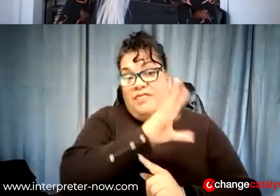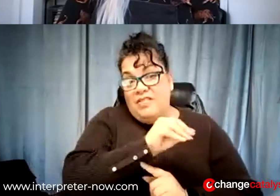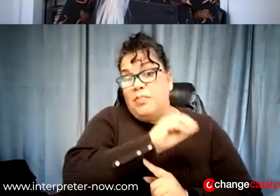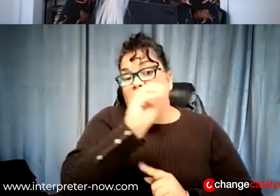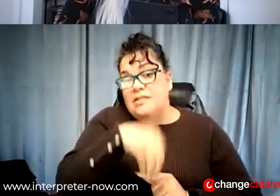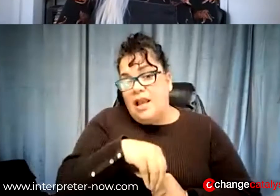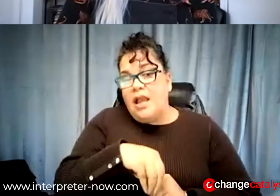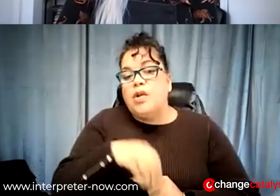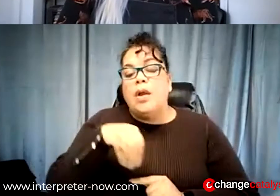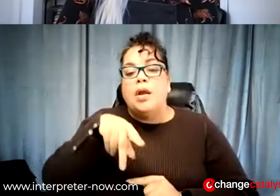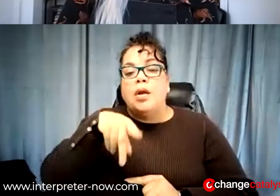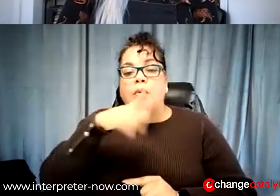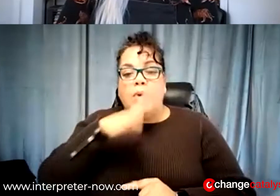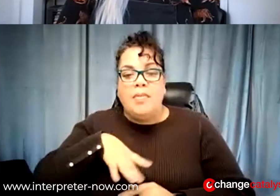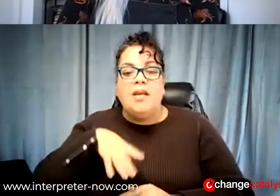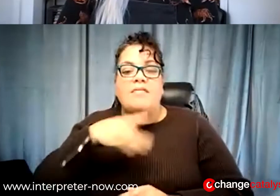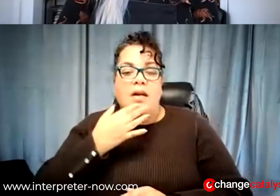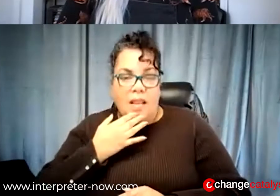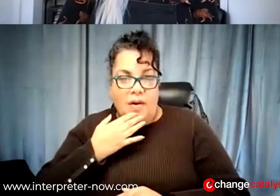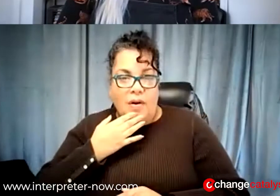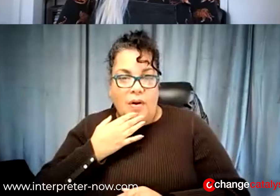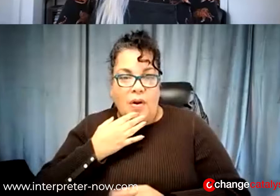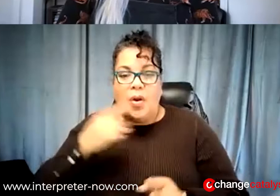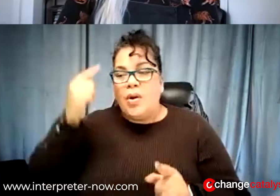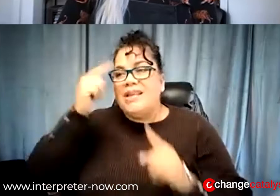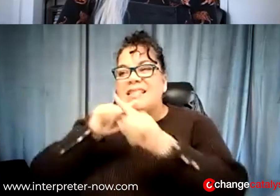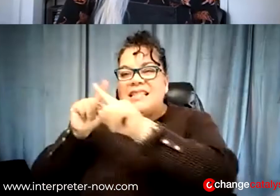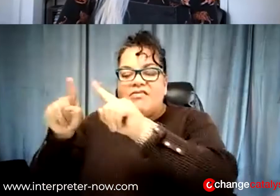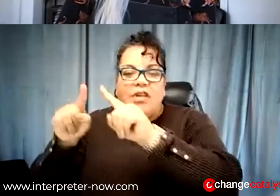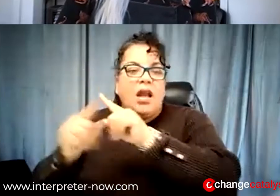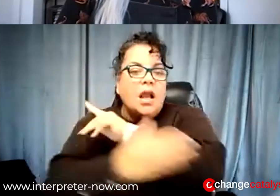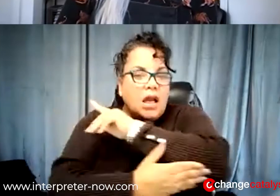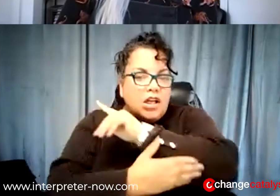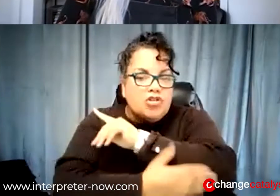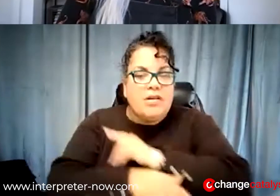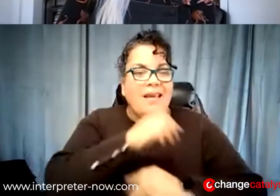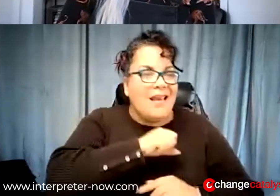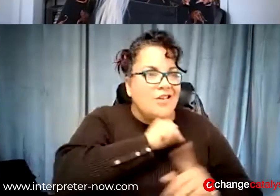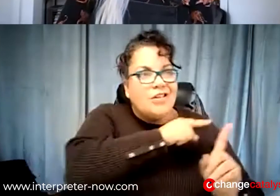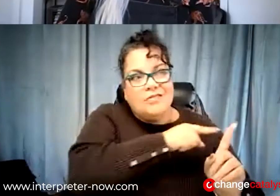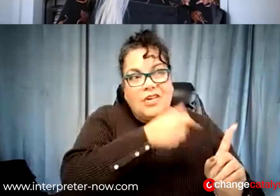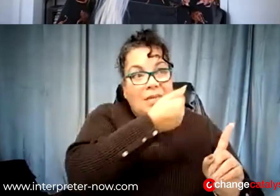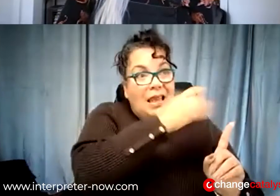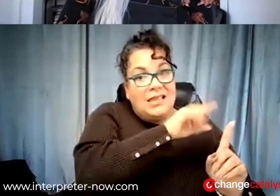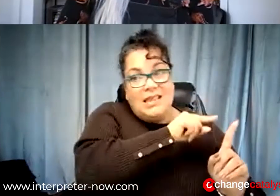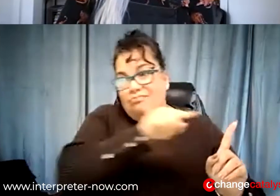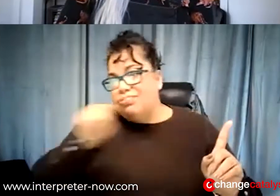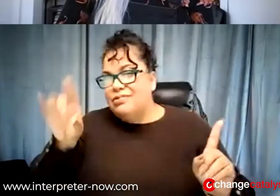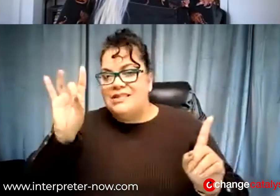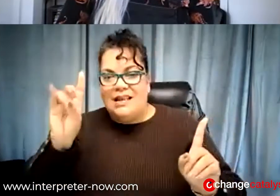We have women from, I think, about 50 different countries now, ages from 18 to 75.